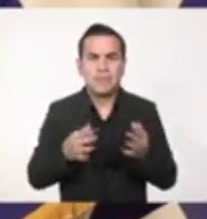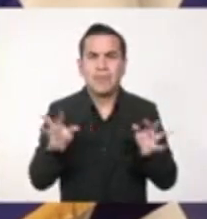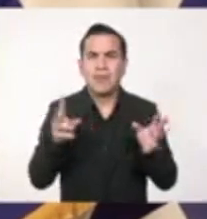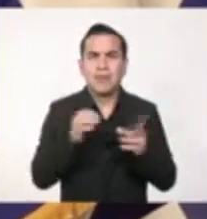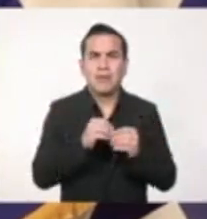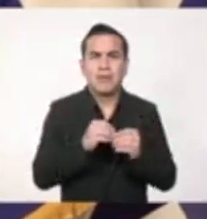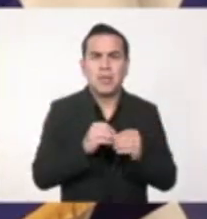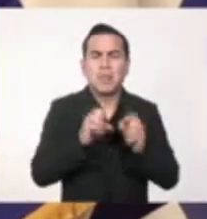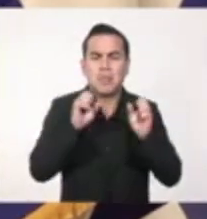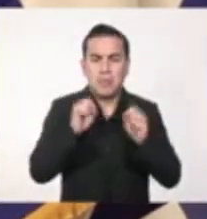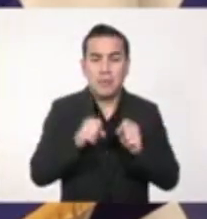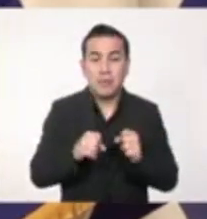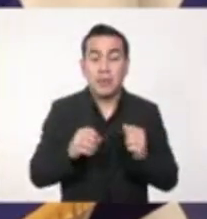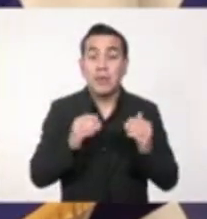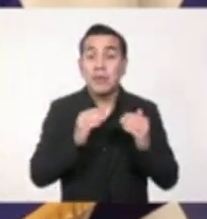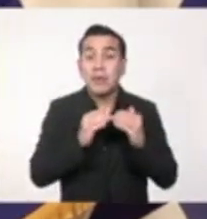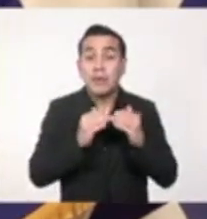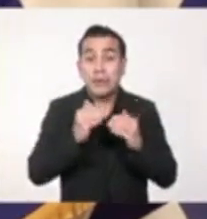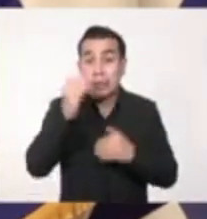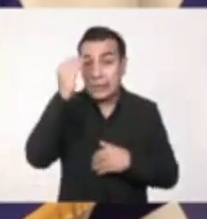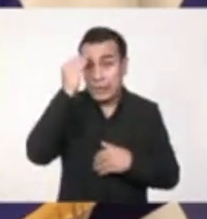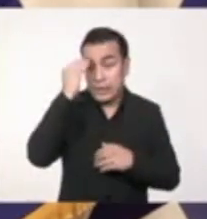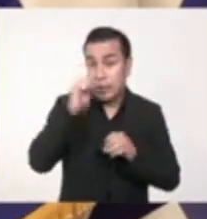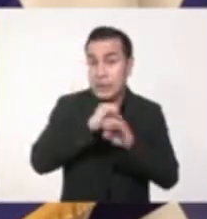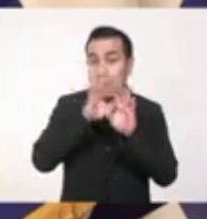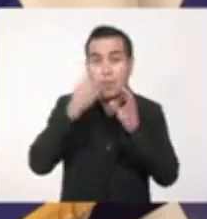the opposition, but know that it is the opposition, it is not the society